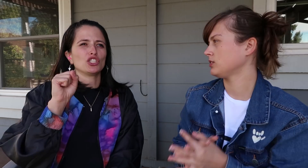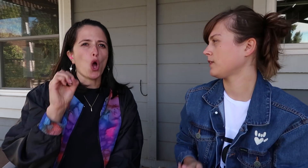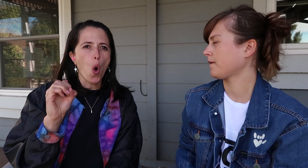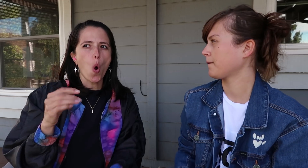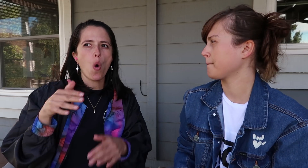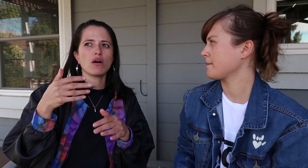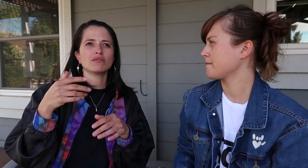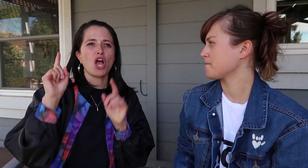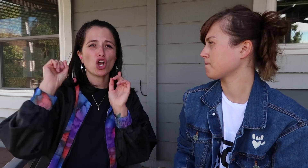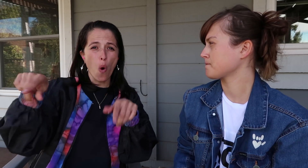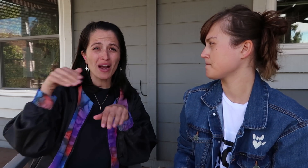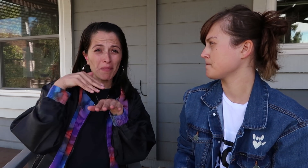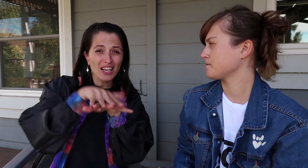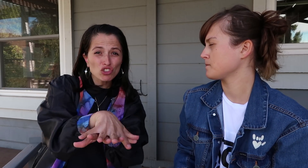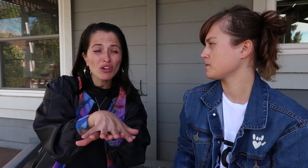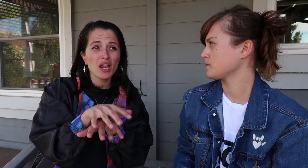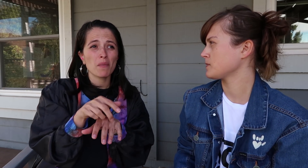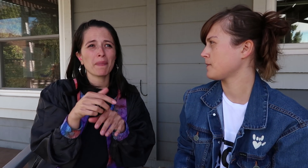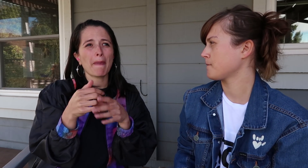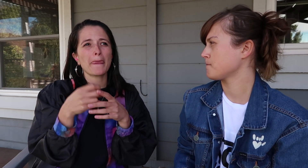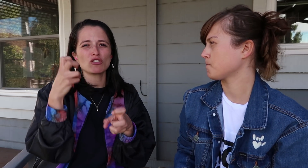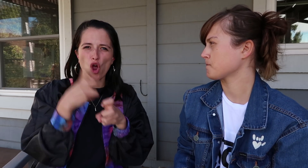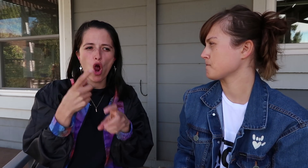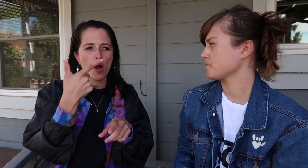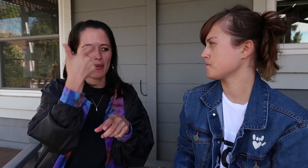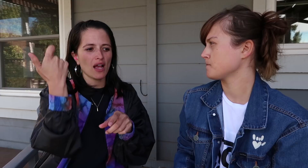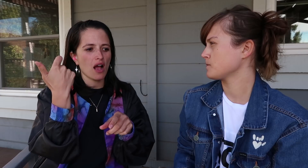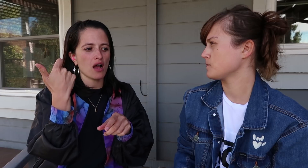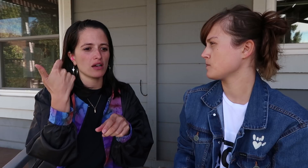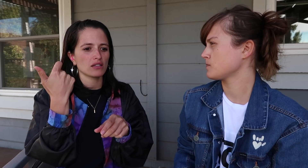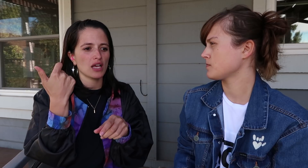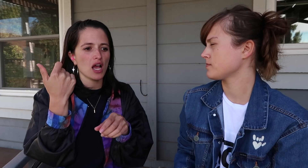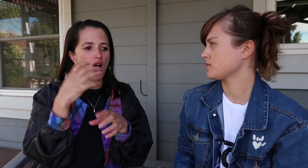So, going to a mainstream school was hard because,